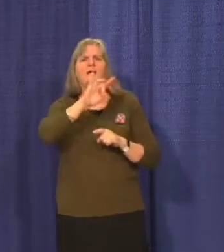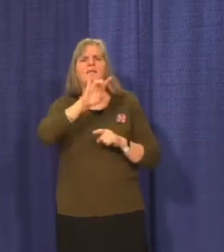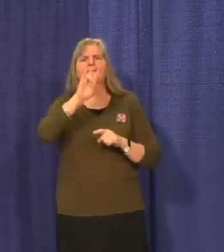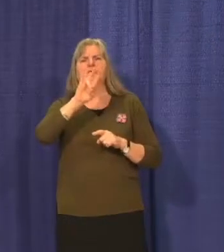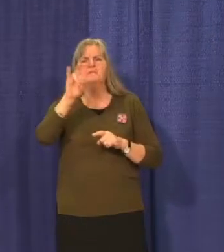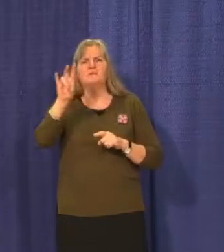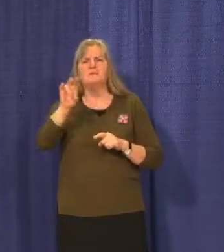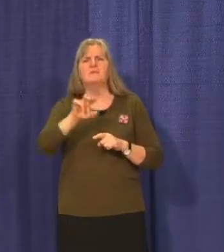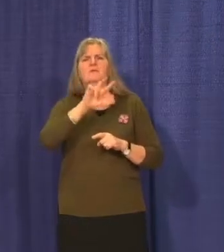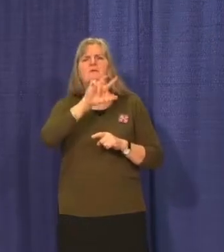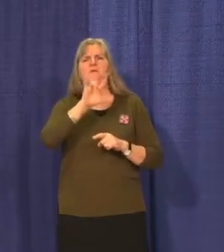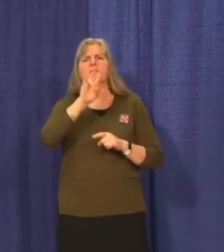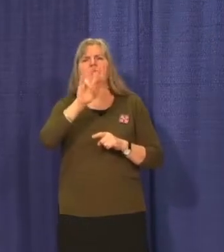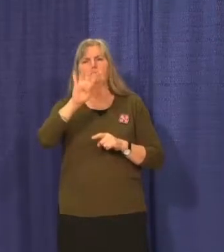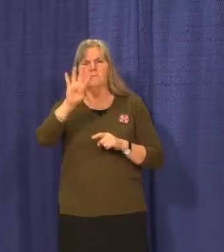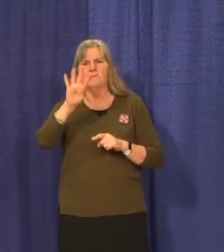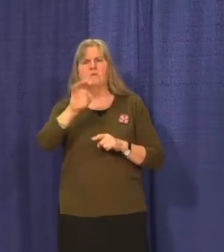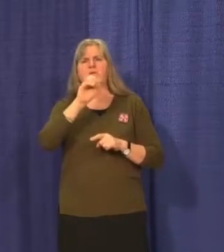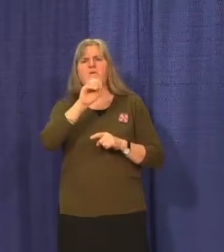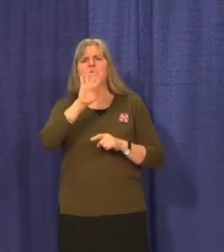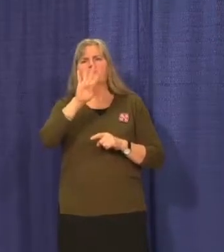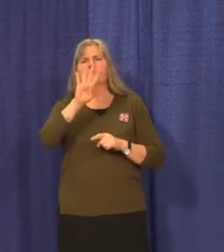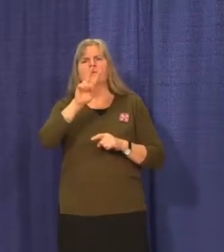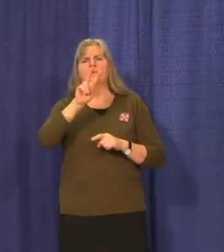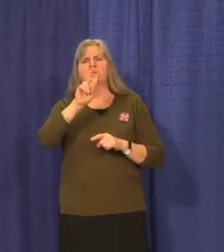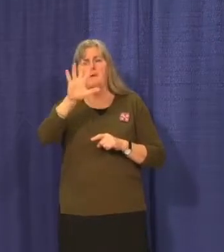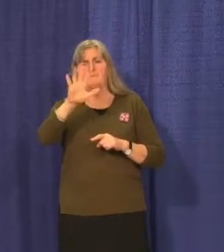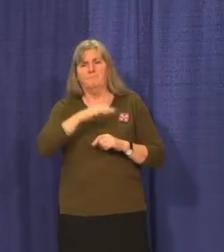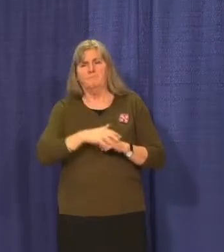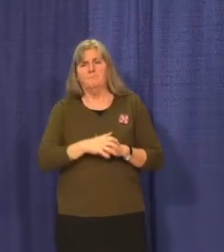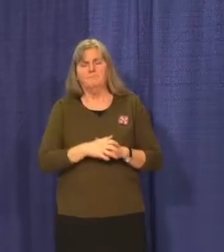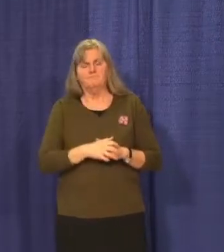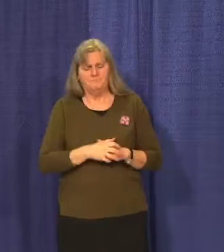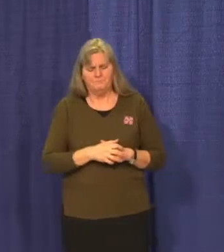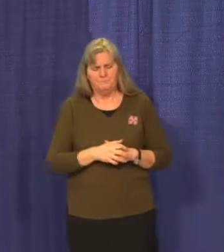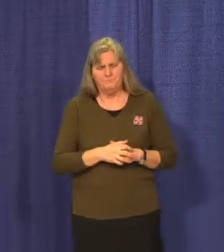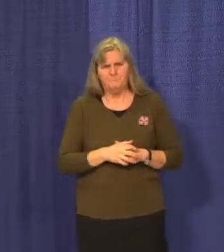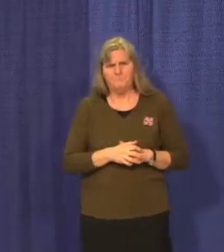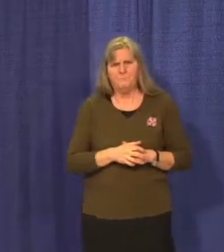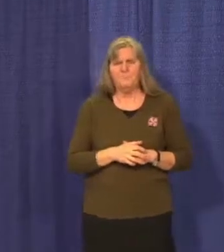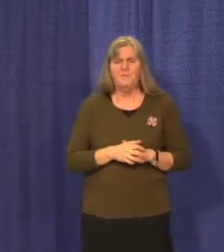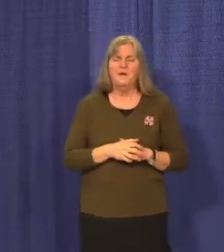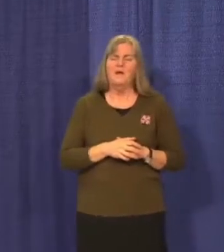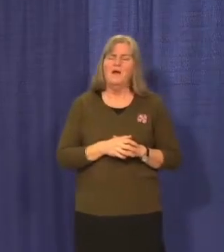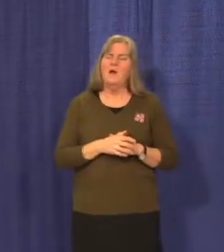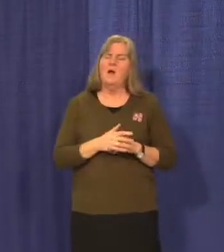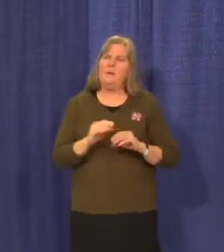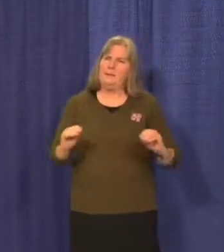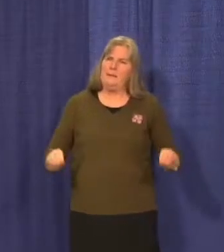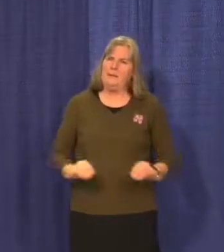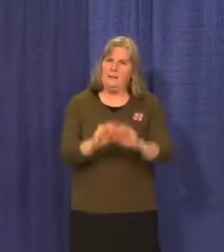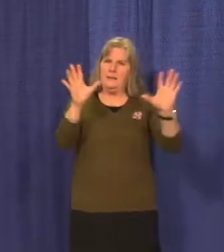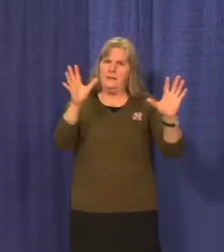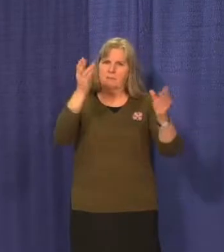You can call 1-877-374-0425. I want to be very clear though.